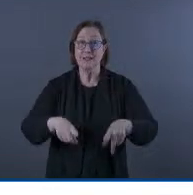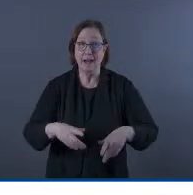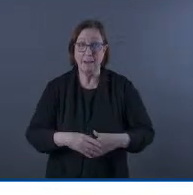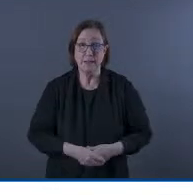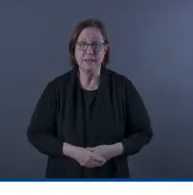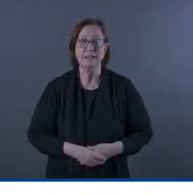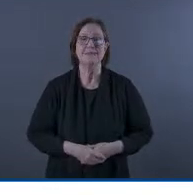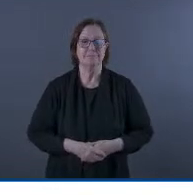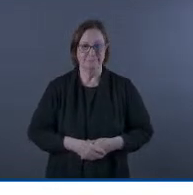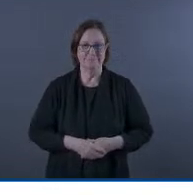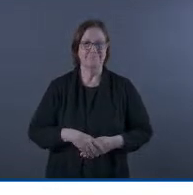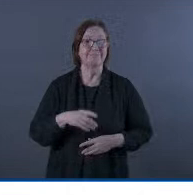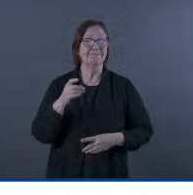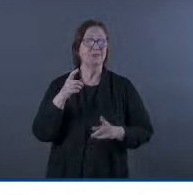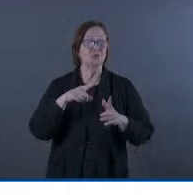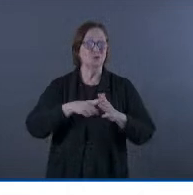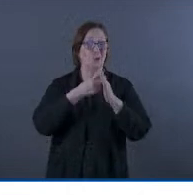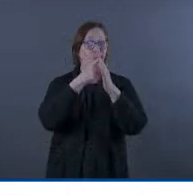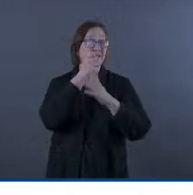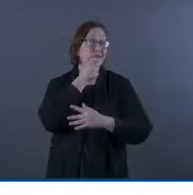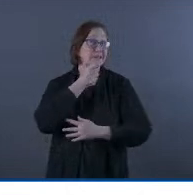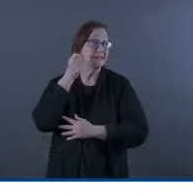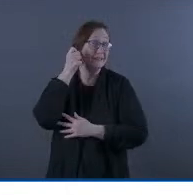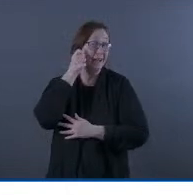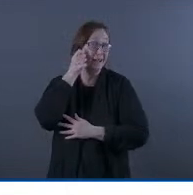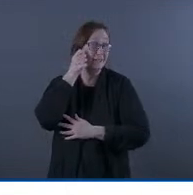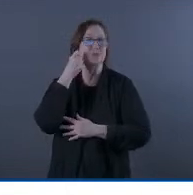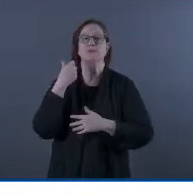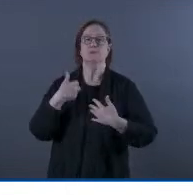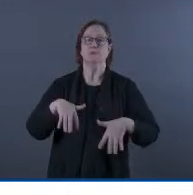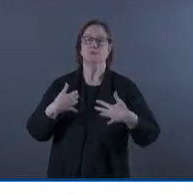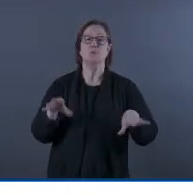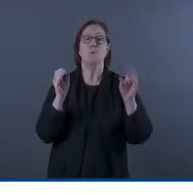as of yesterday and some of the new folks that are eligible